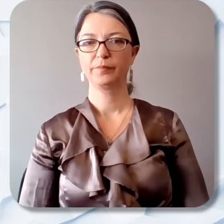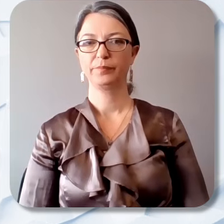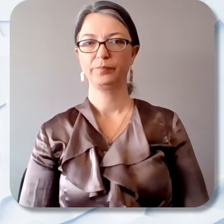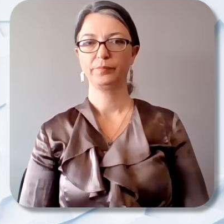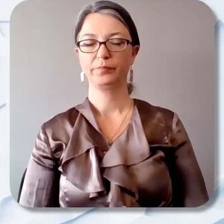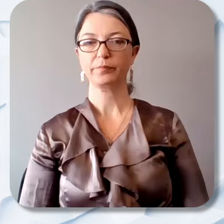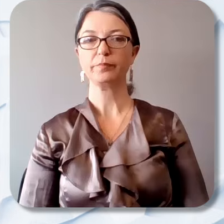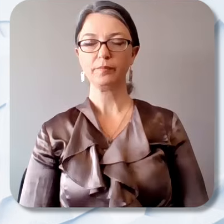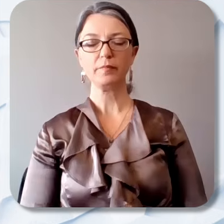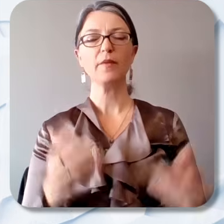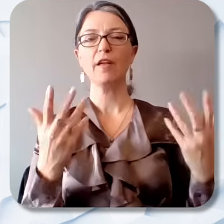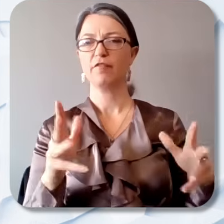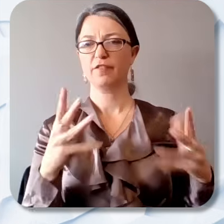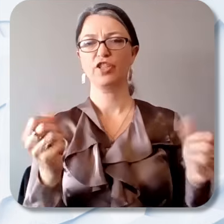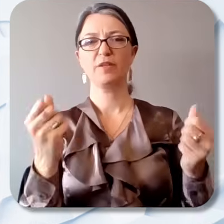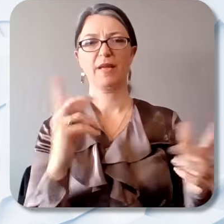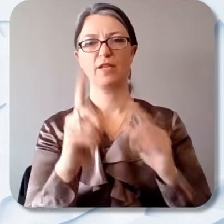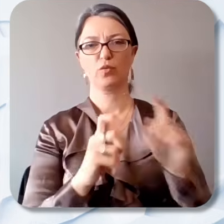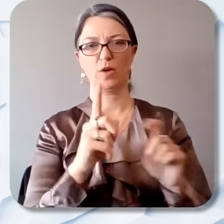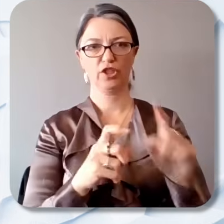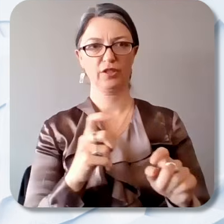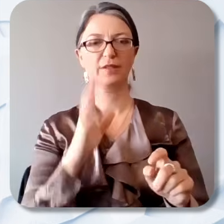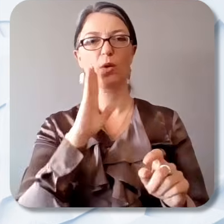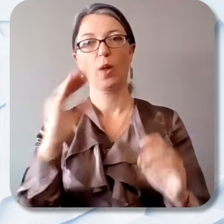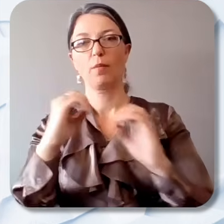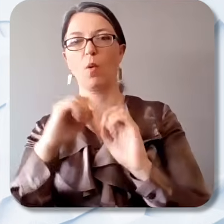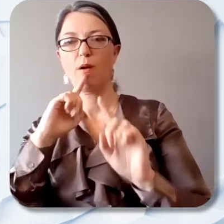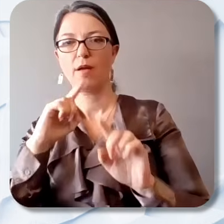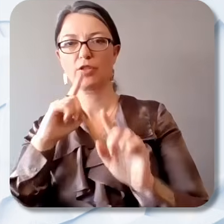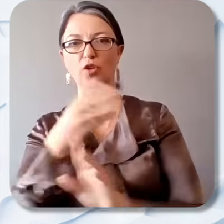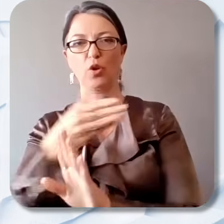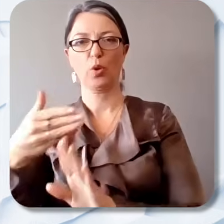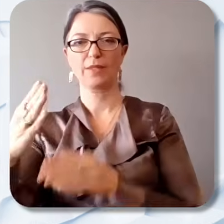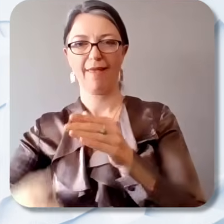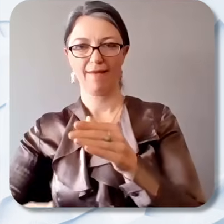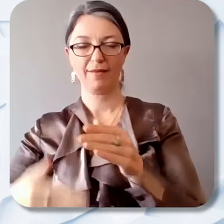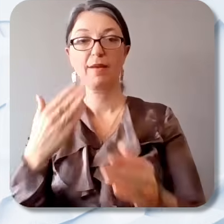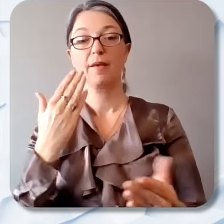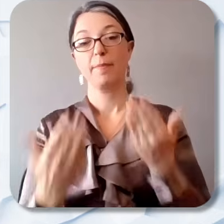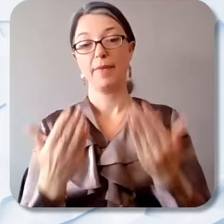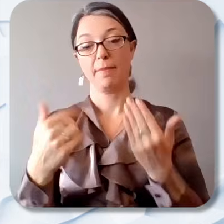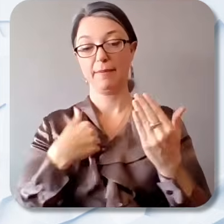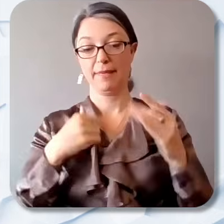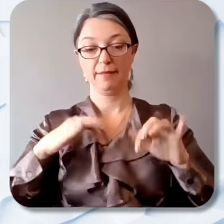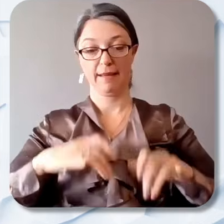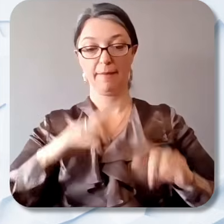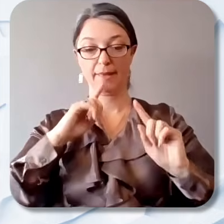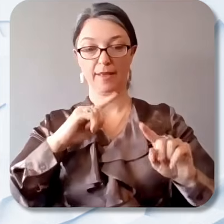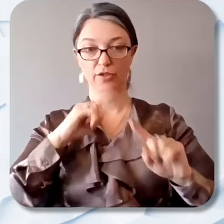I don't want to. I want to spend some more time on these towards the end. I might be typing answers to these questions as we move forward, but I do want to keep